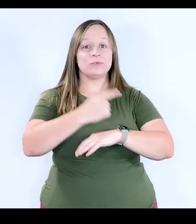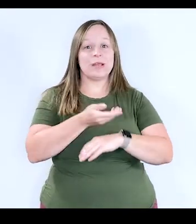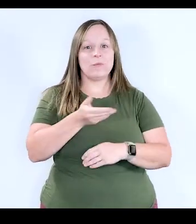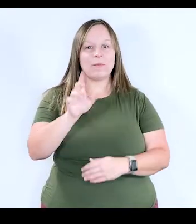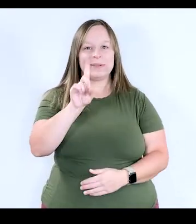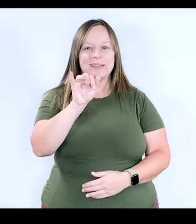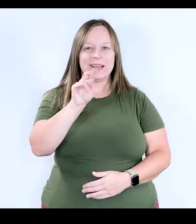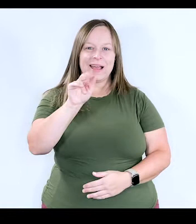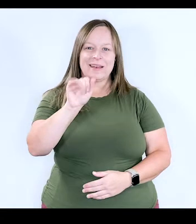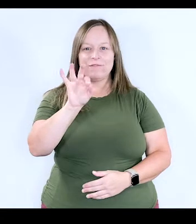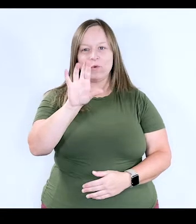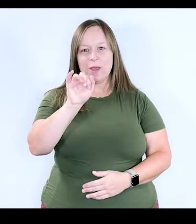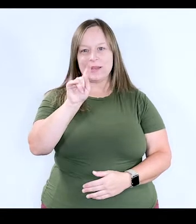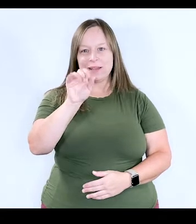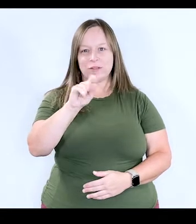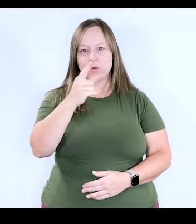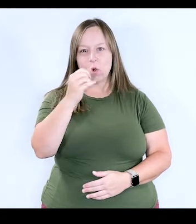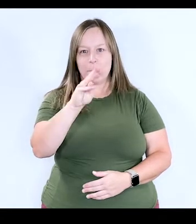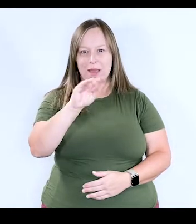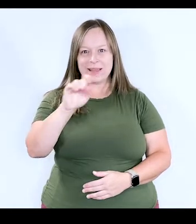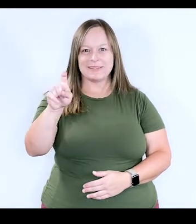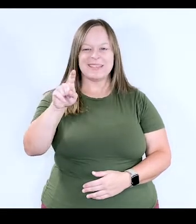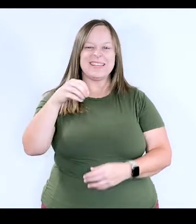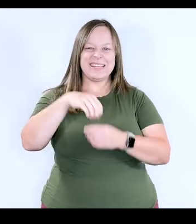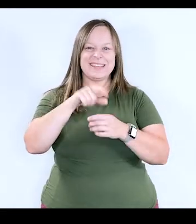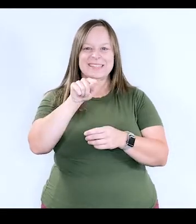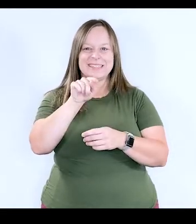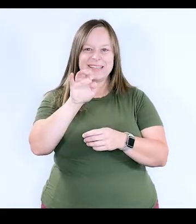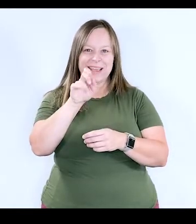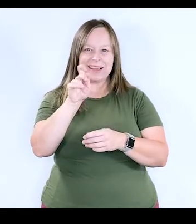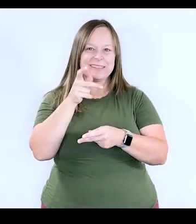Today we welcome Diana Fuentes Gomez, Intake Specialist;